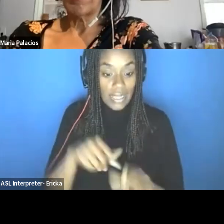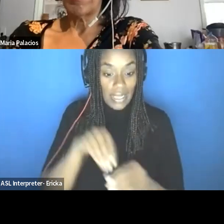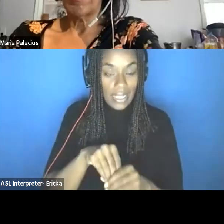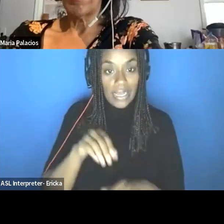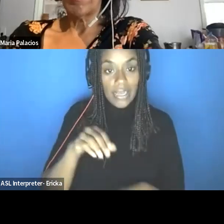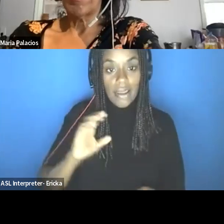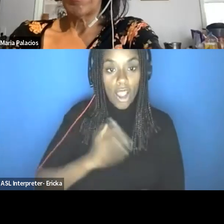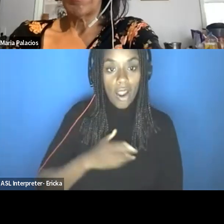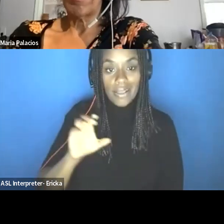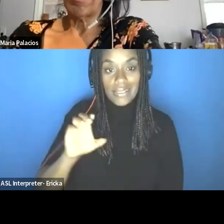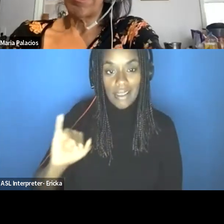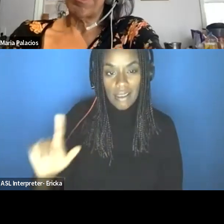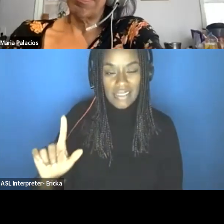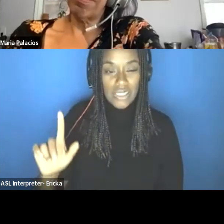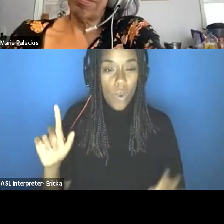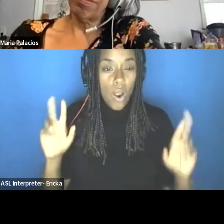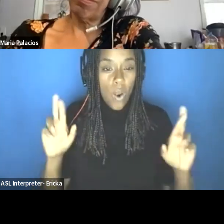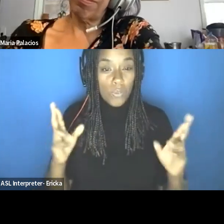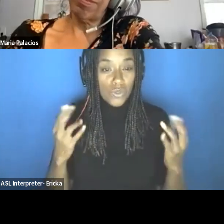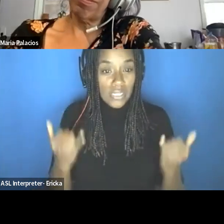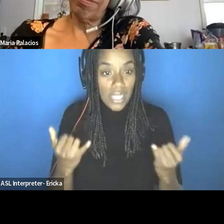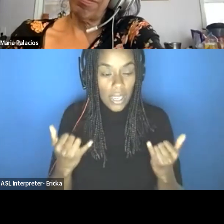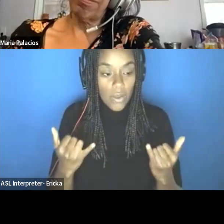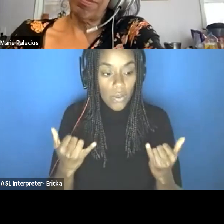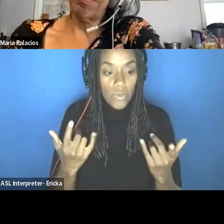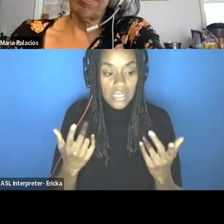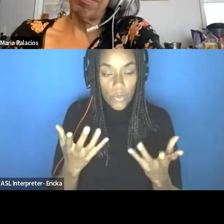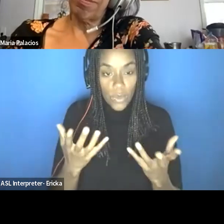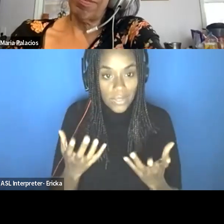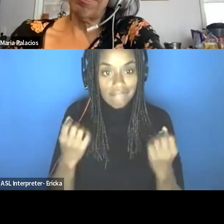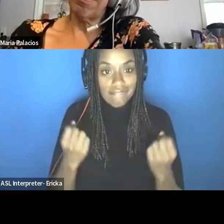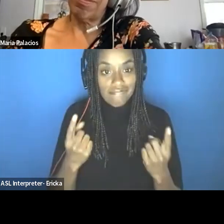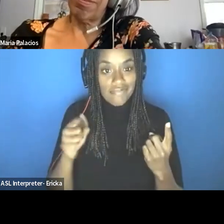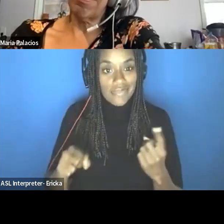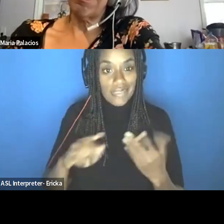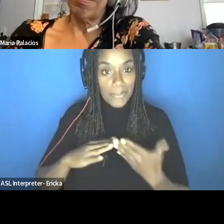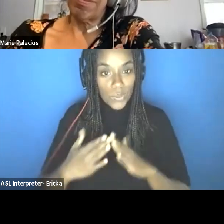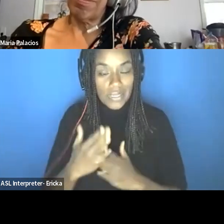Our biggest hope today was that we did identify there was, you know, several communities that were not as well represented within IL.